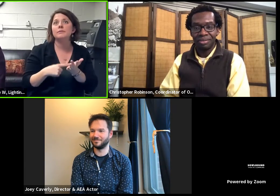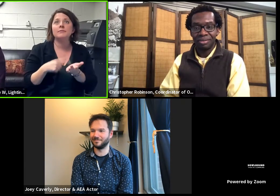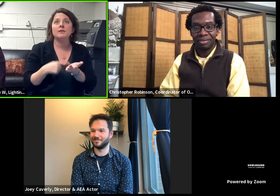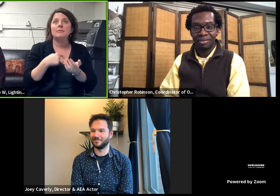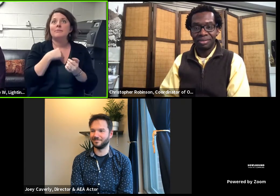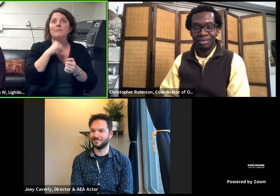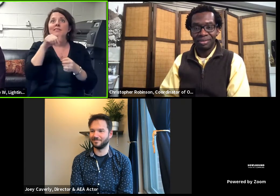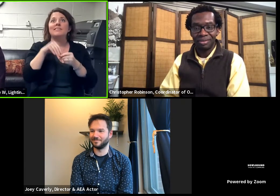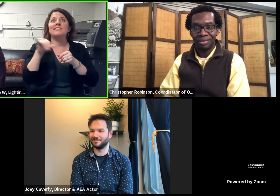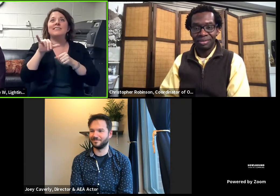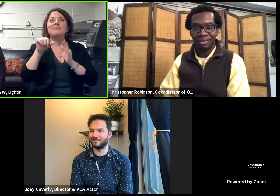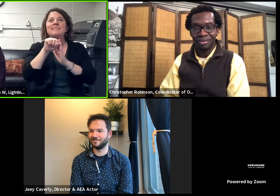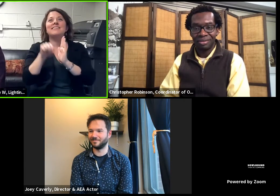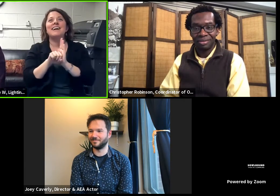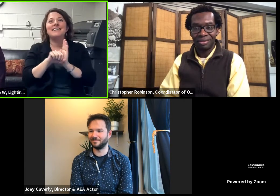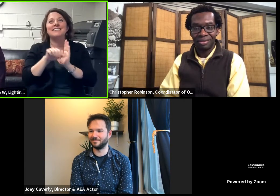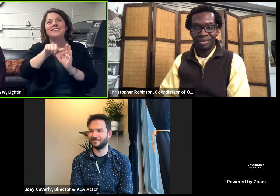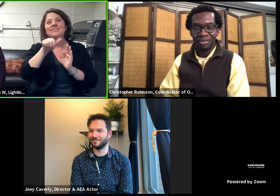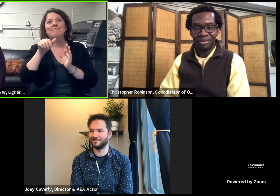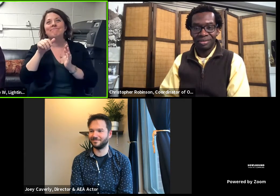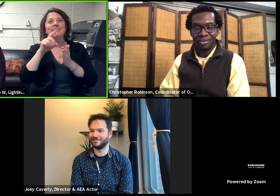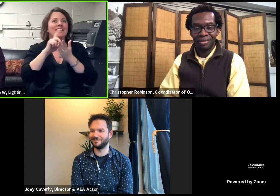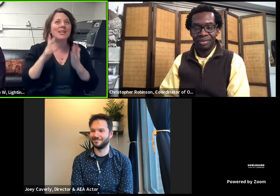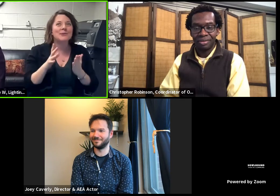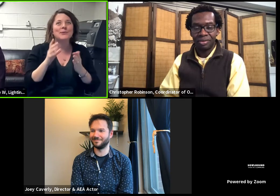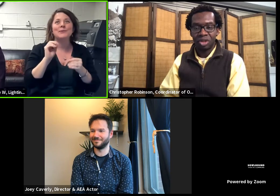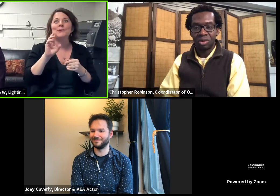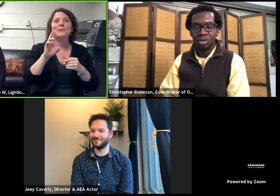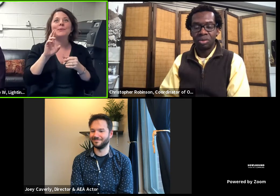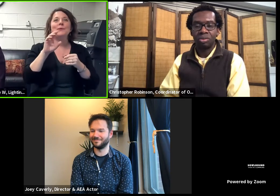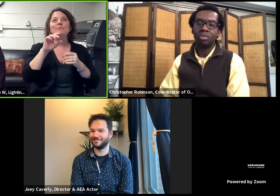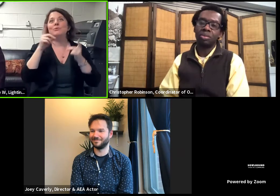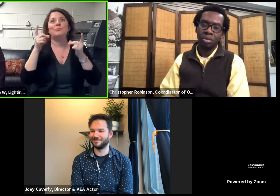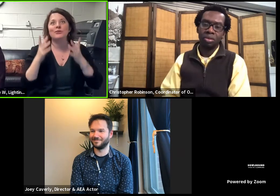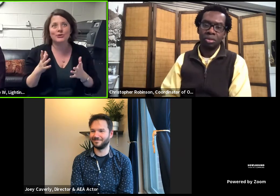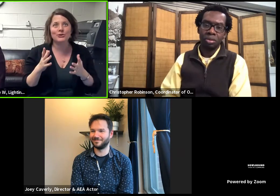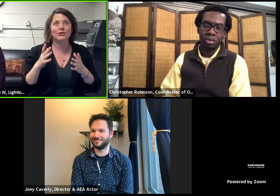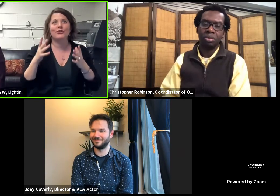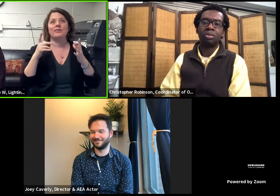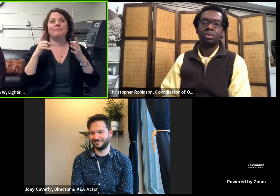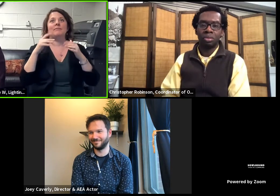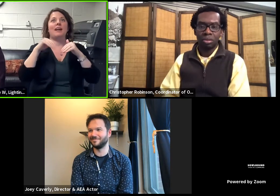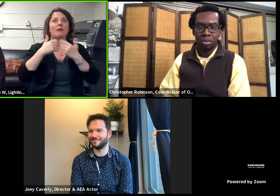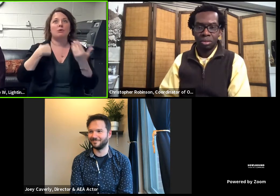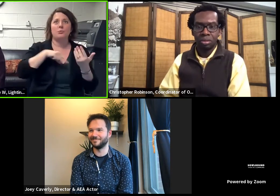it can be a challenge sometimes because maybe we have designers, or directors,